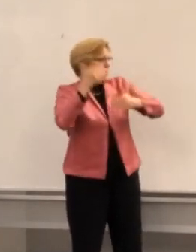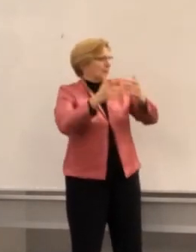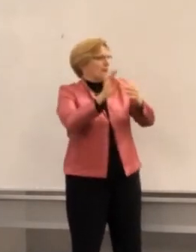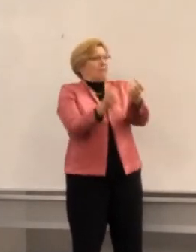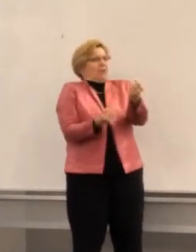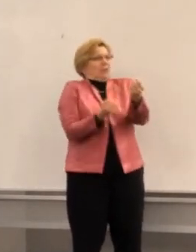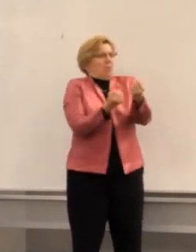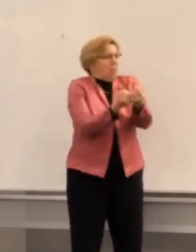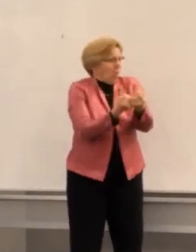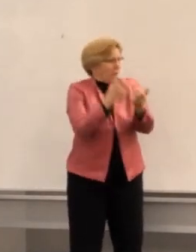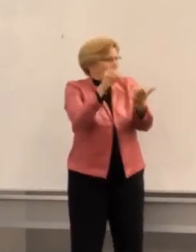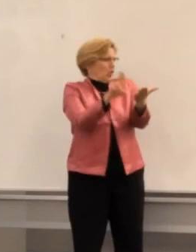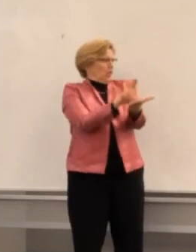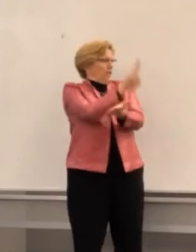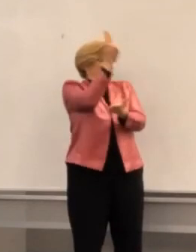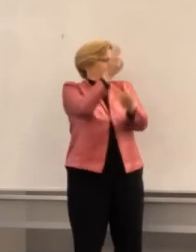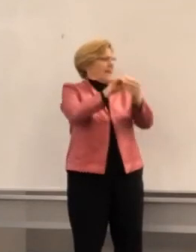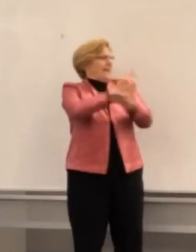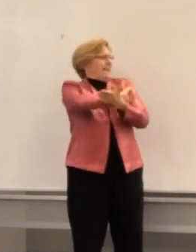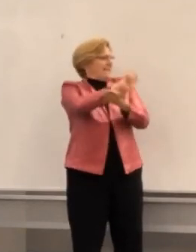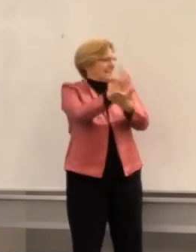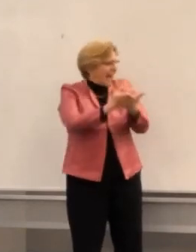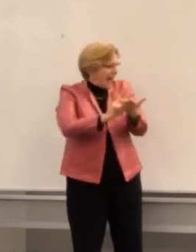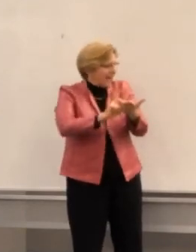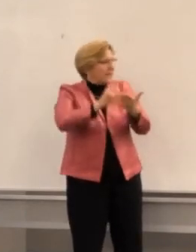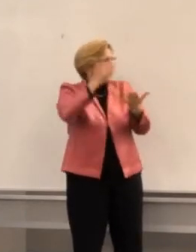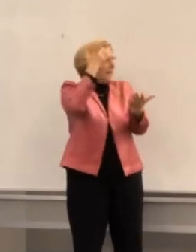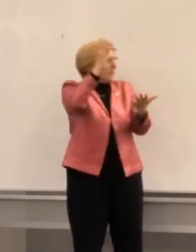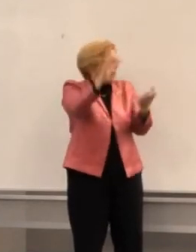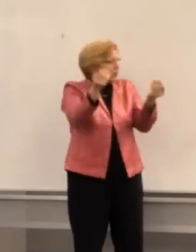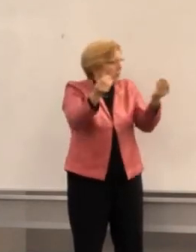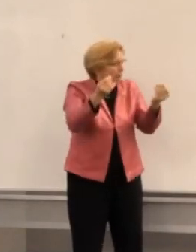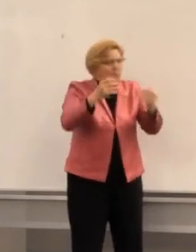contract with Robert and get the support for the university